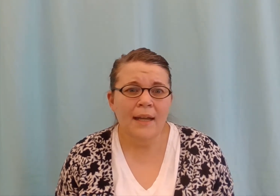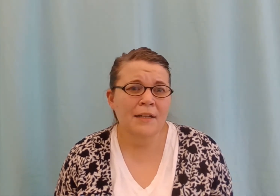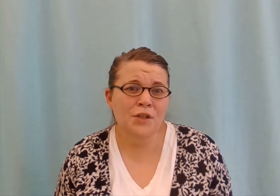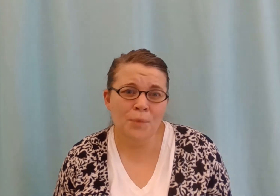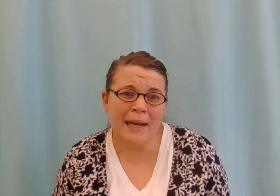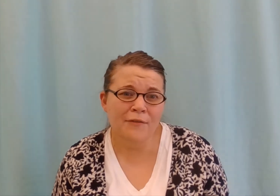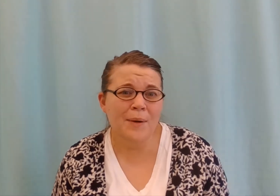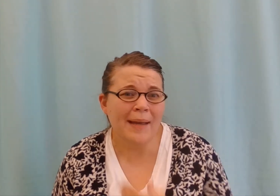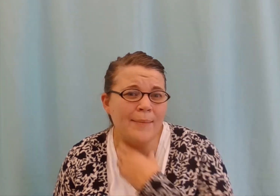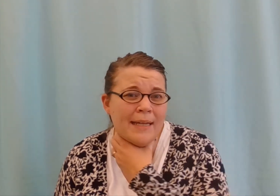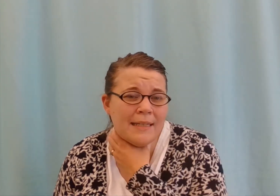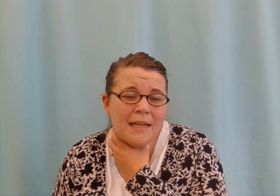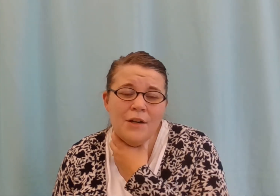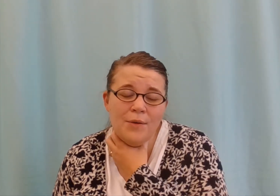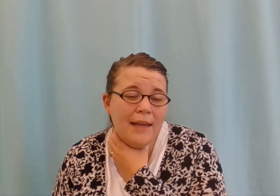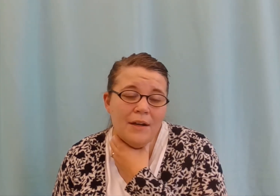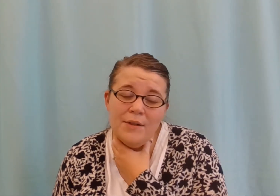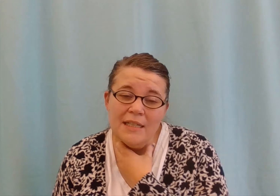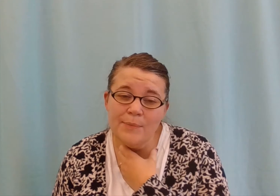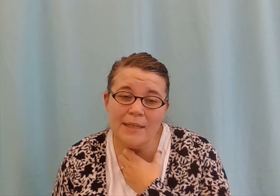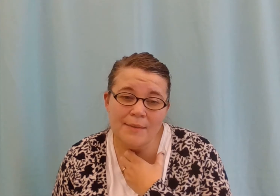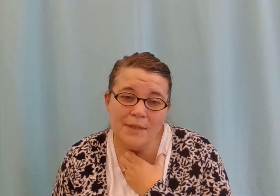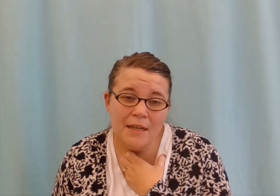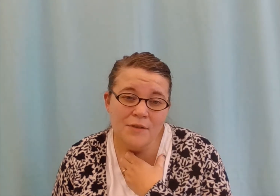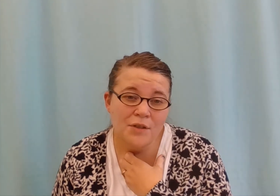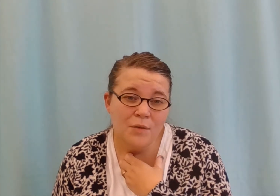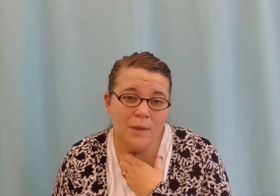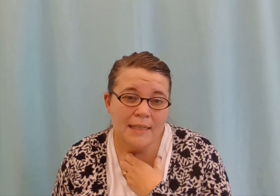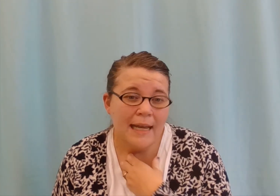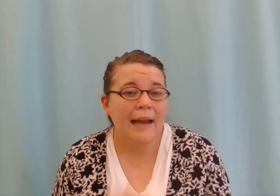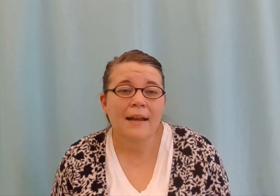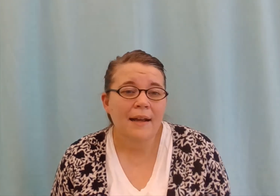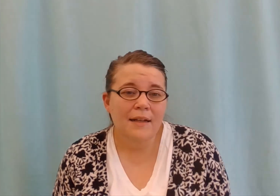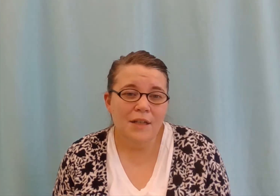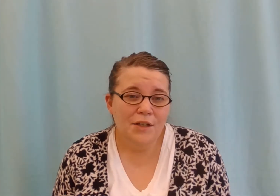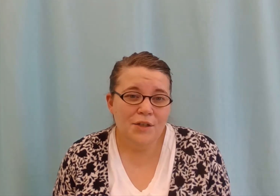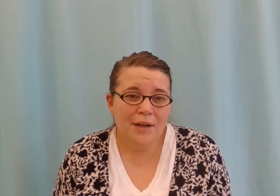It's great for babies who can't always express themselves using words yet. And it's also great